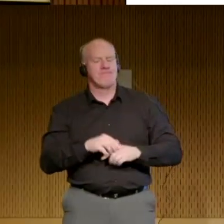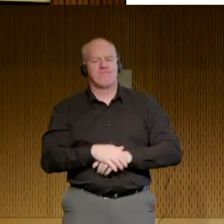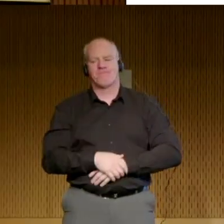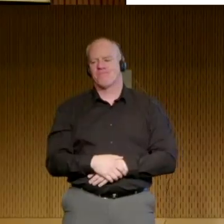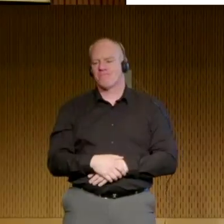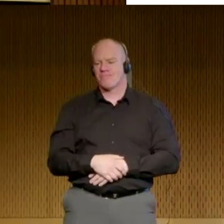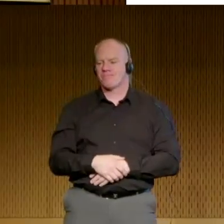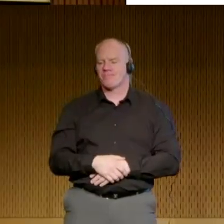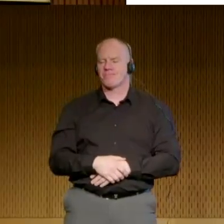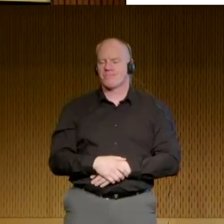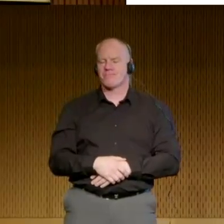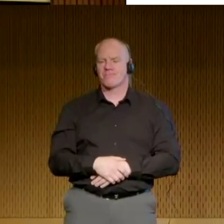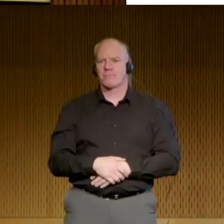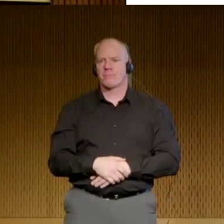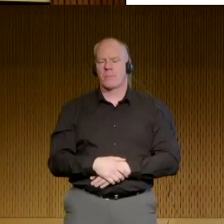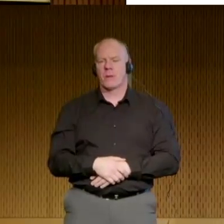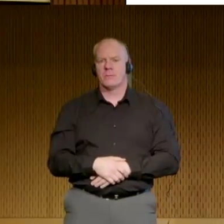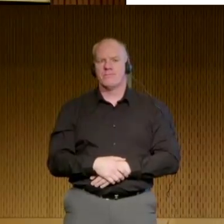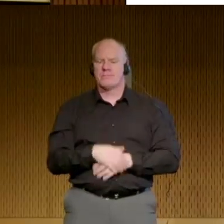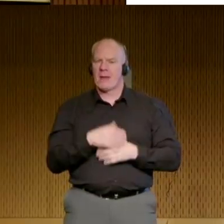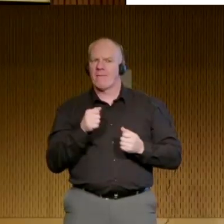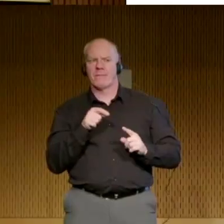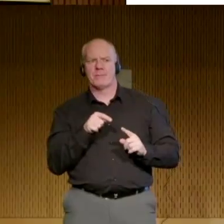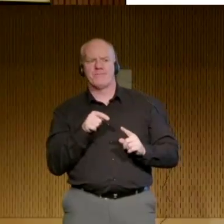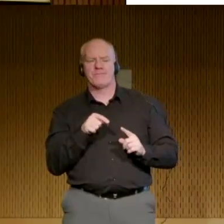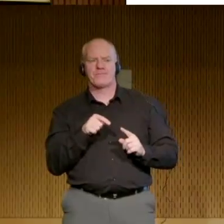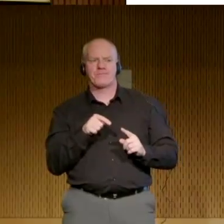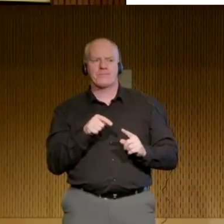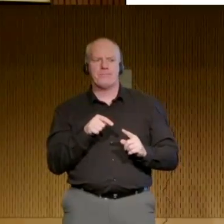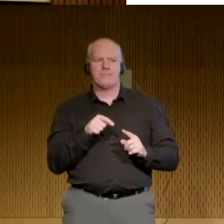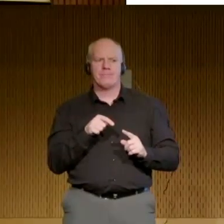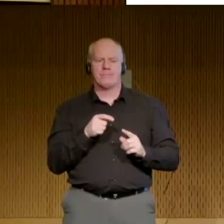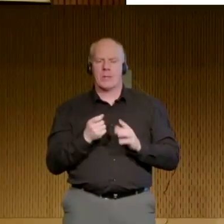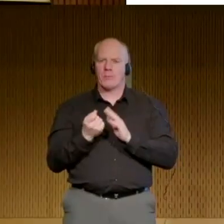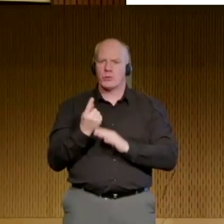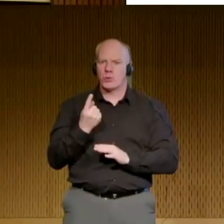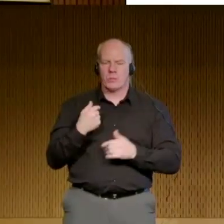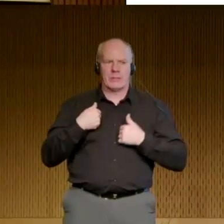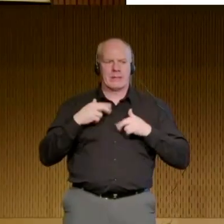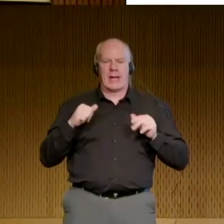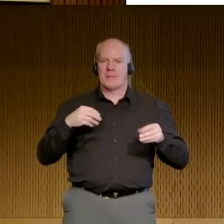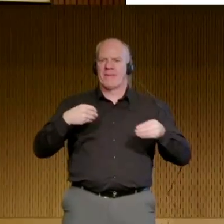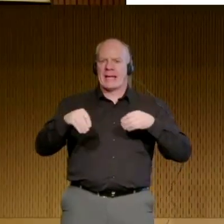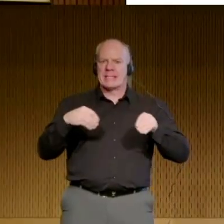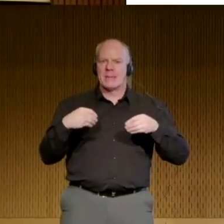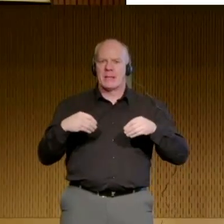I suppose we have an opportunity I suppose to be flexible and adaptable at the minute